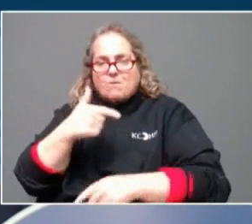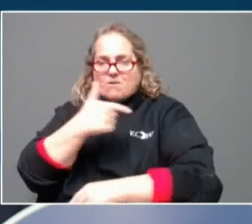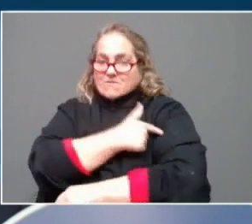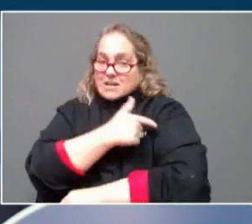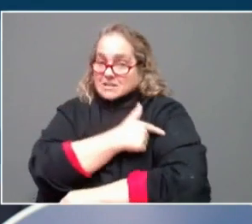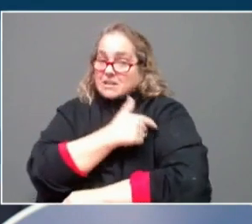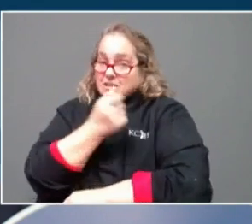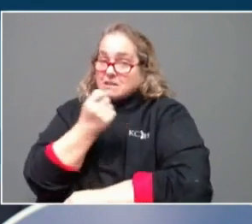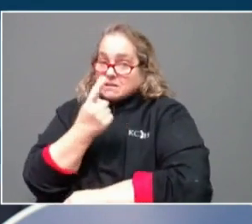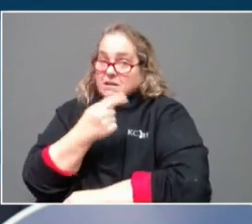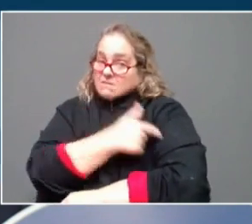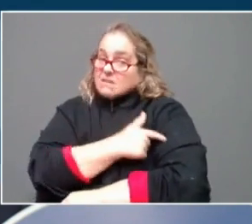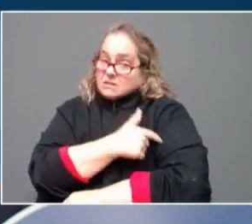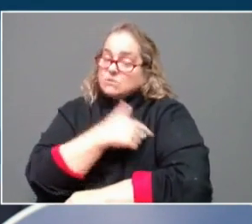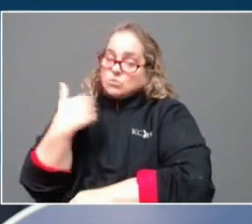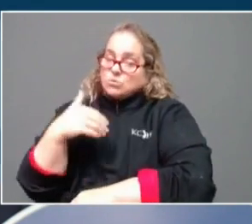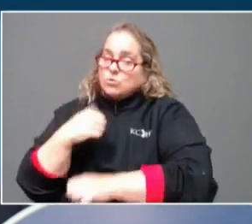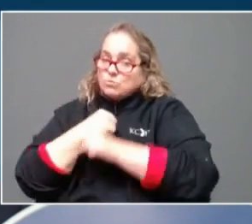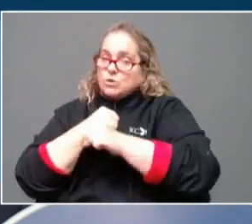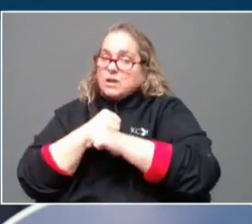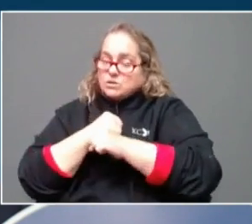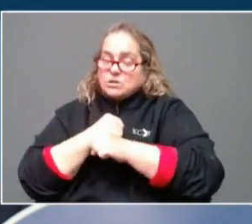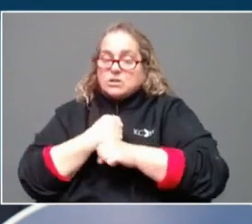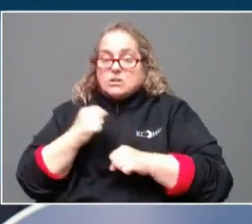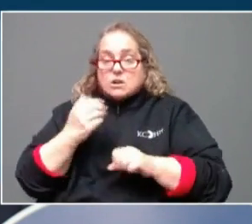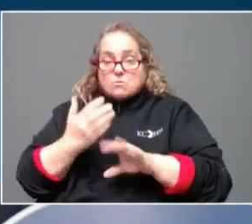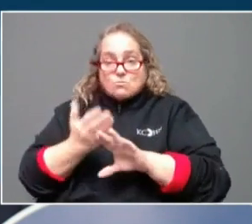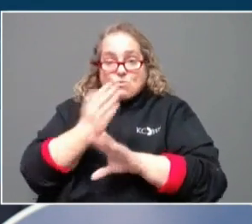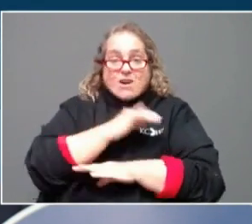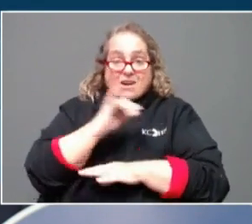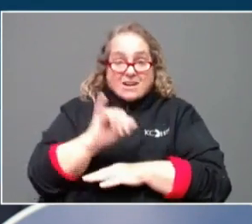surge and then the prior infections probably have some protective value as